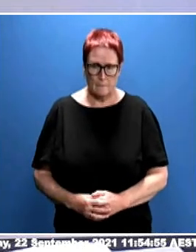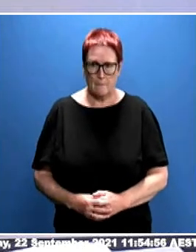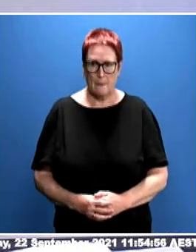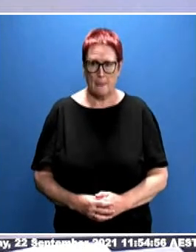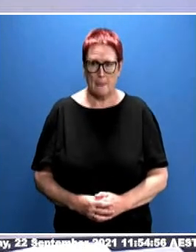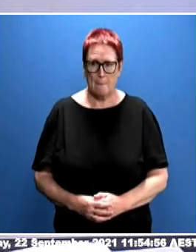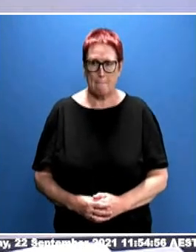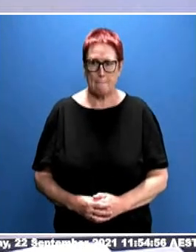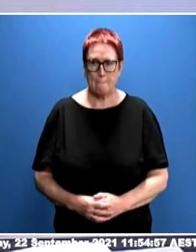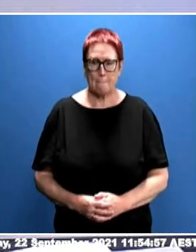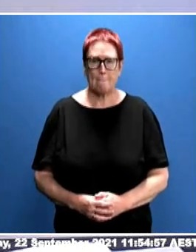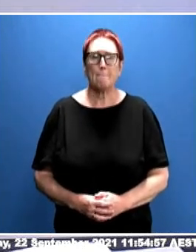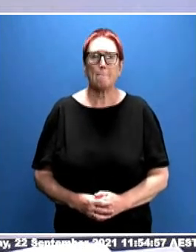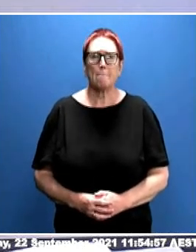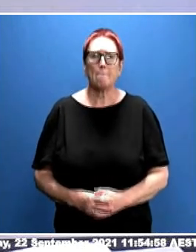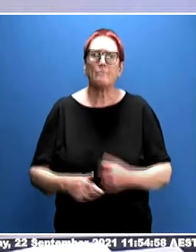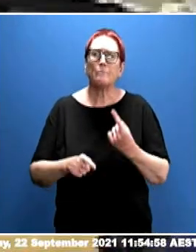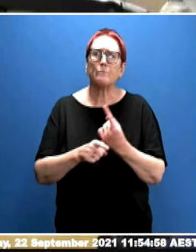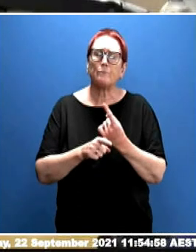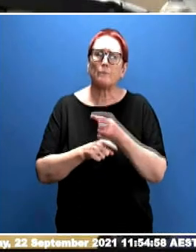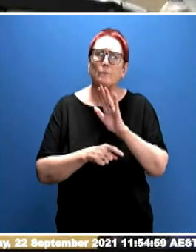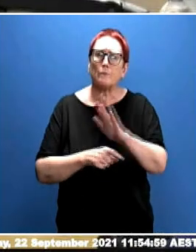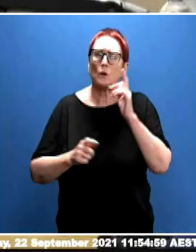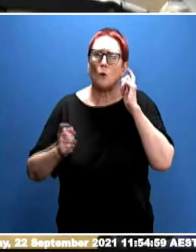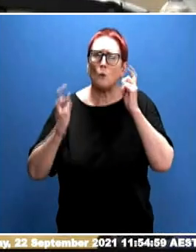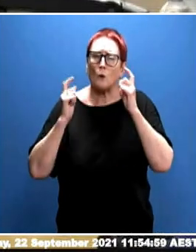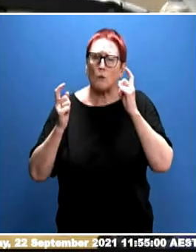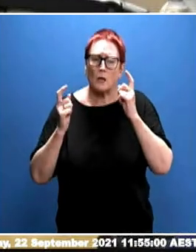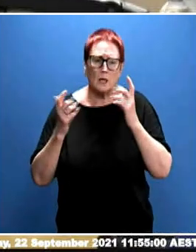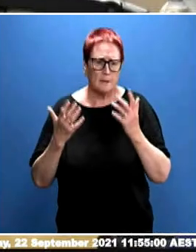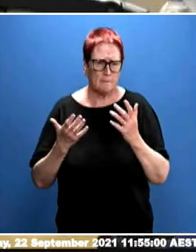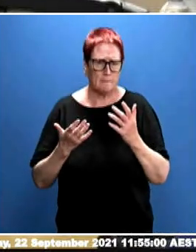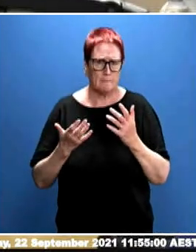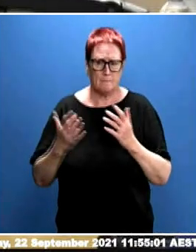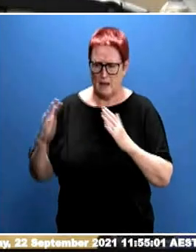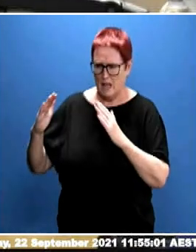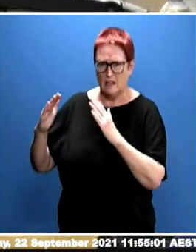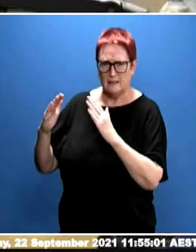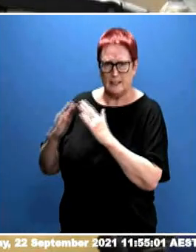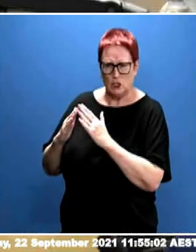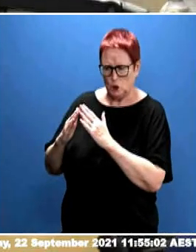you also make reference to concerns about the Secure Care facility